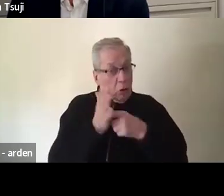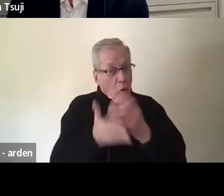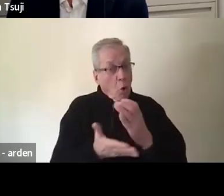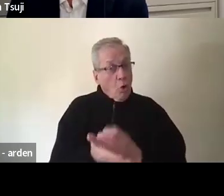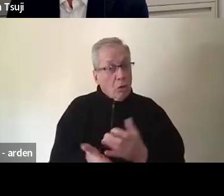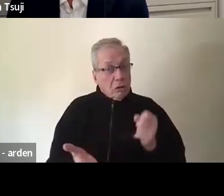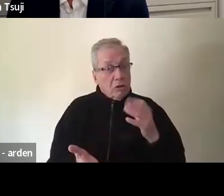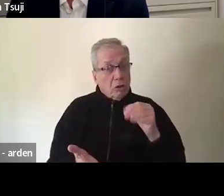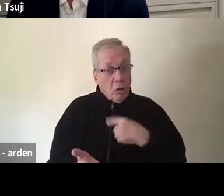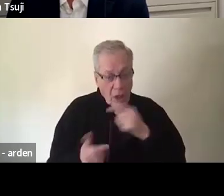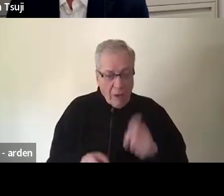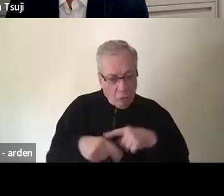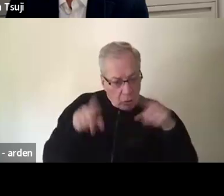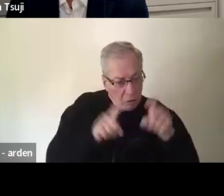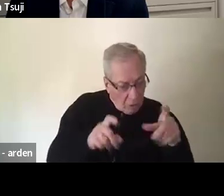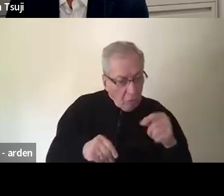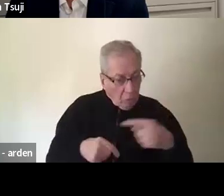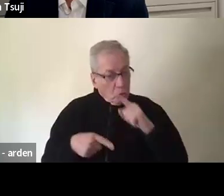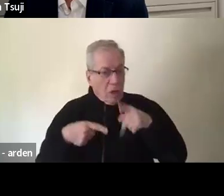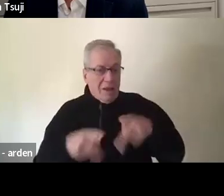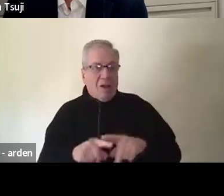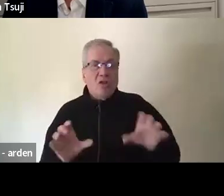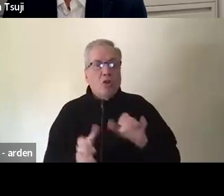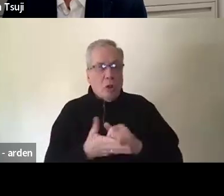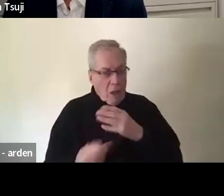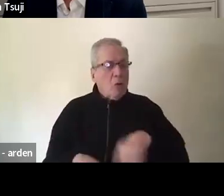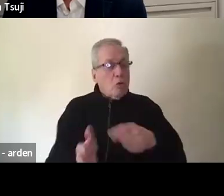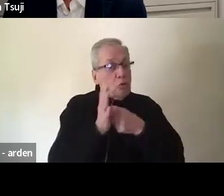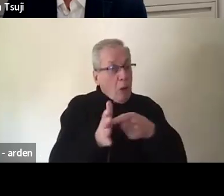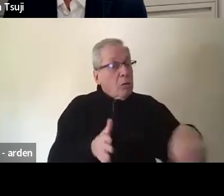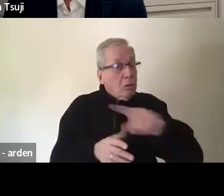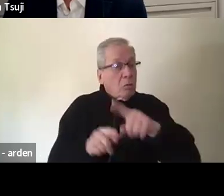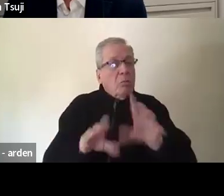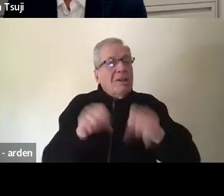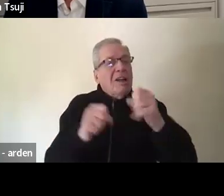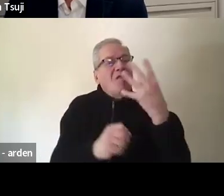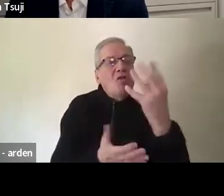when I got the S-STEM there were a lot to do that so they are required to take four courses